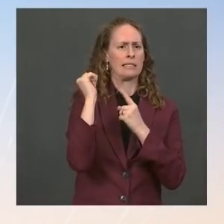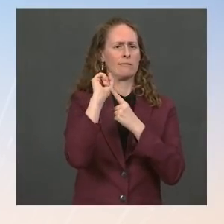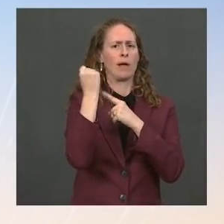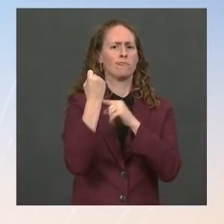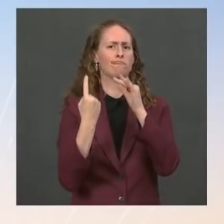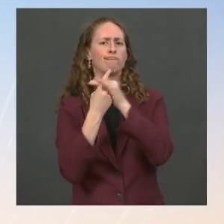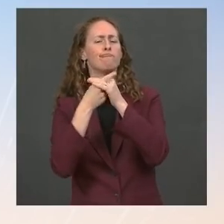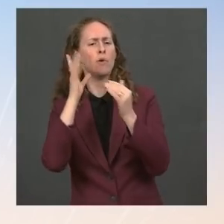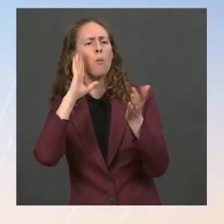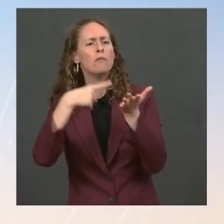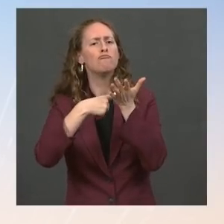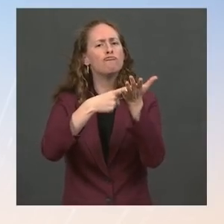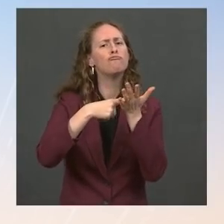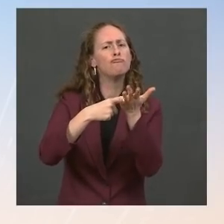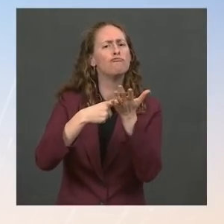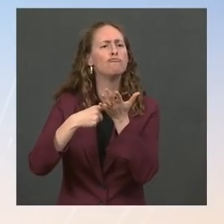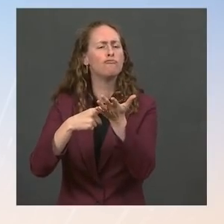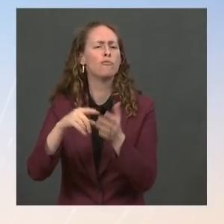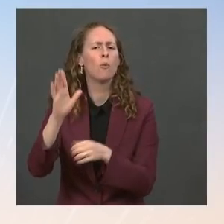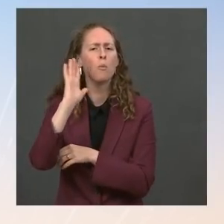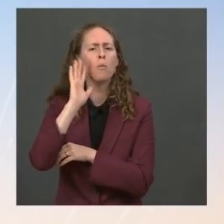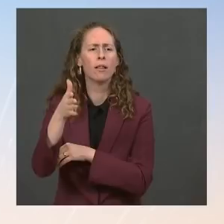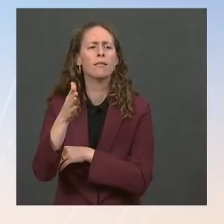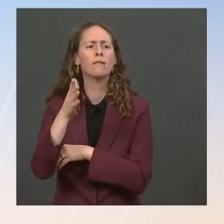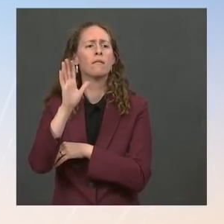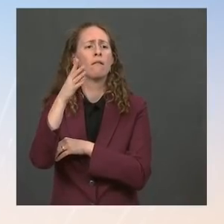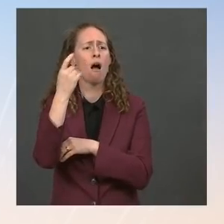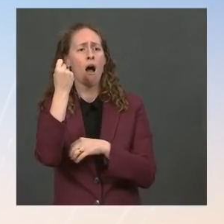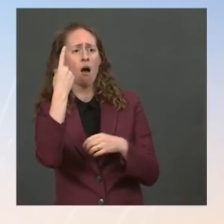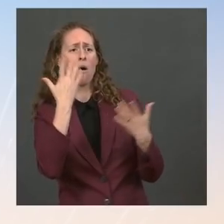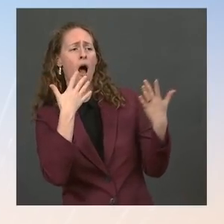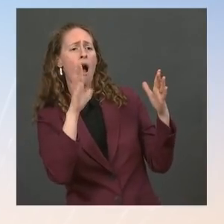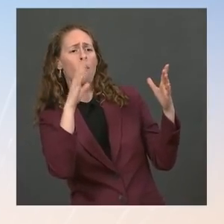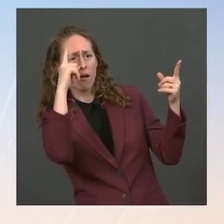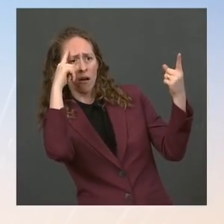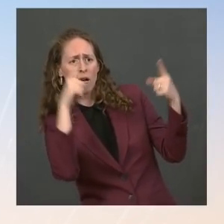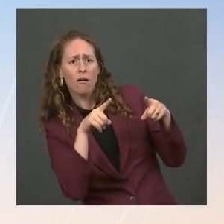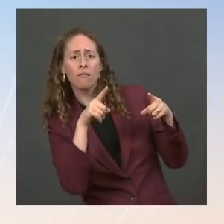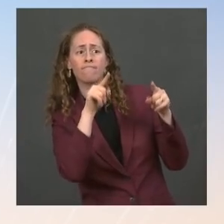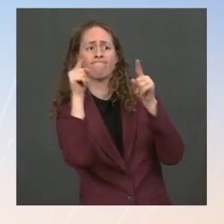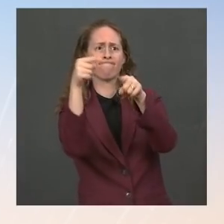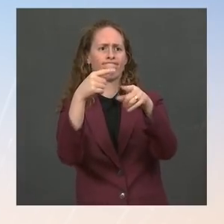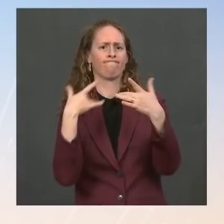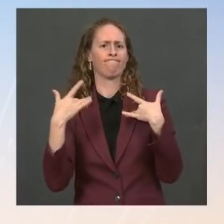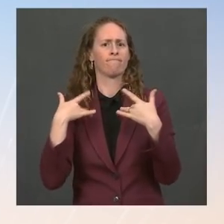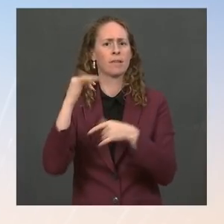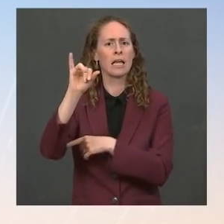certainly our shared interest in the Indo-Pacific, but also a range of global challenges and issues.